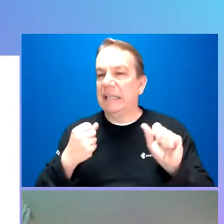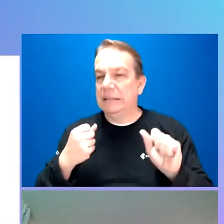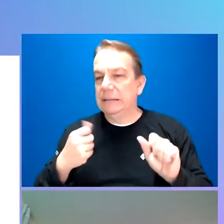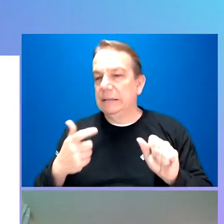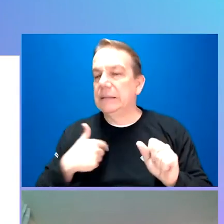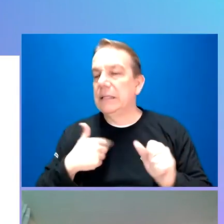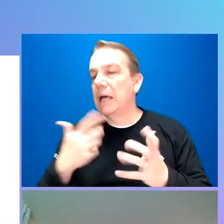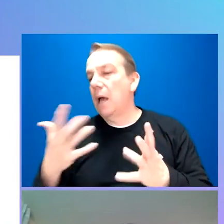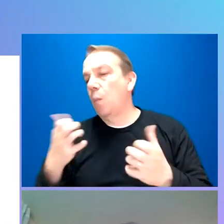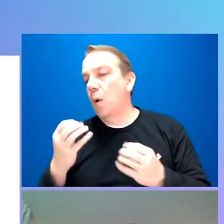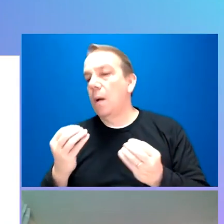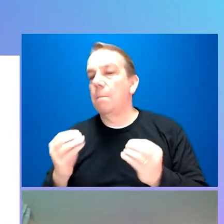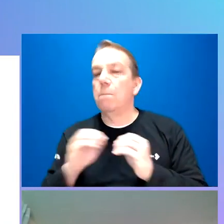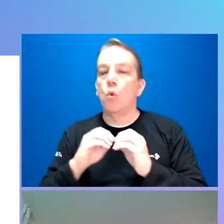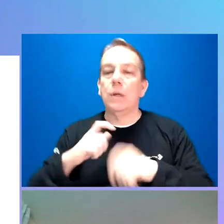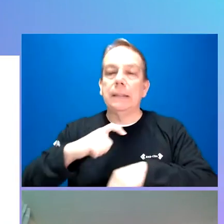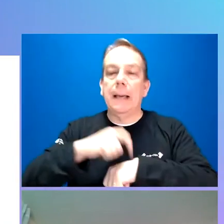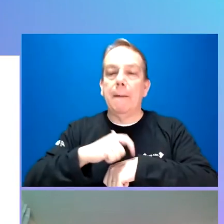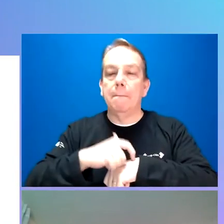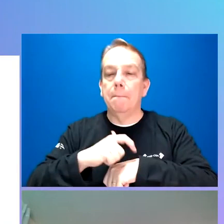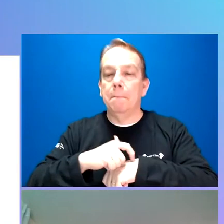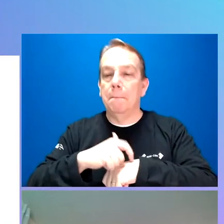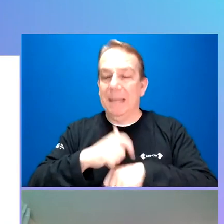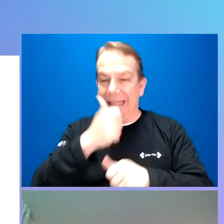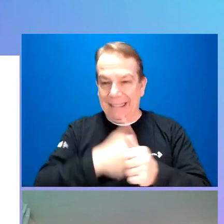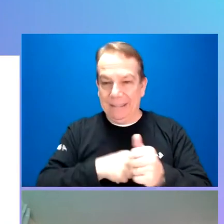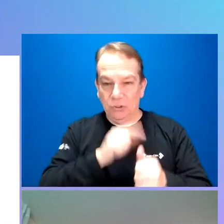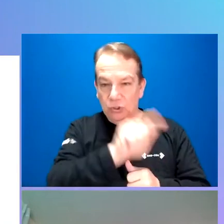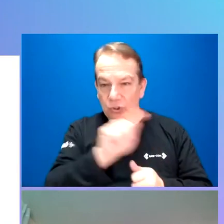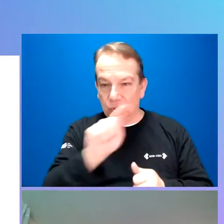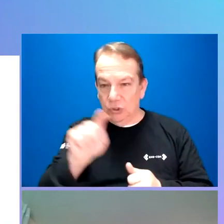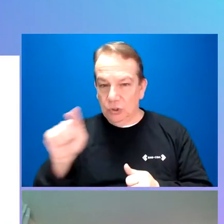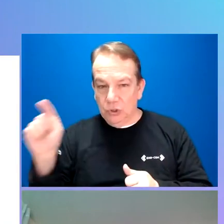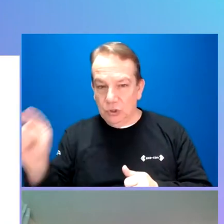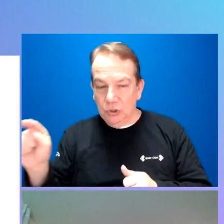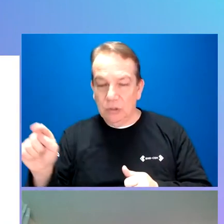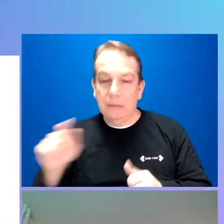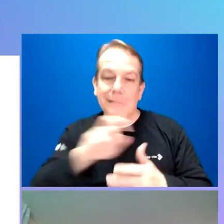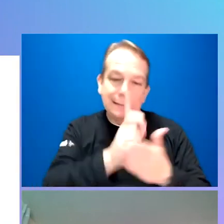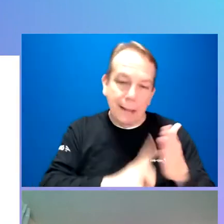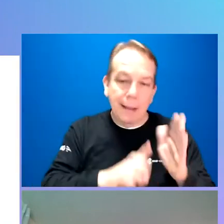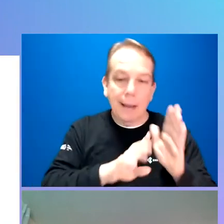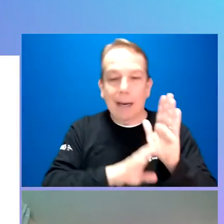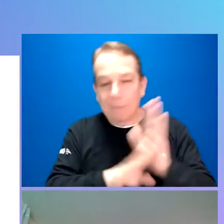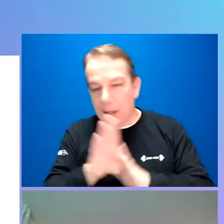time on, on each of these, uh,